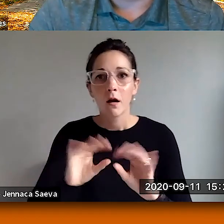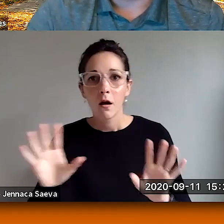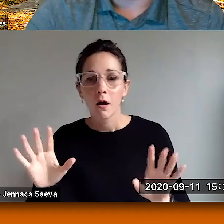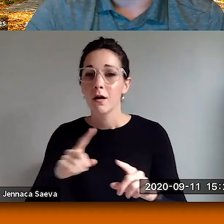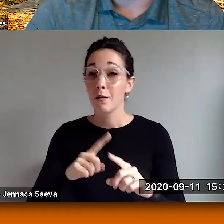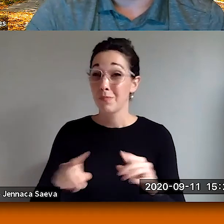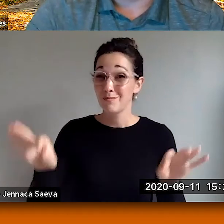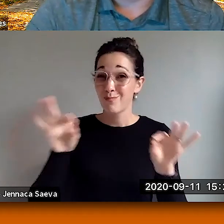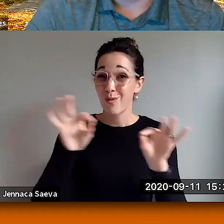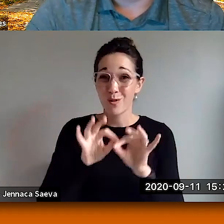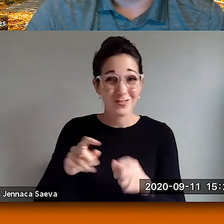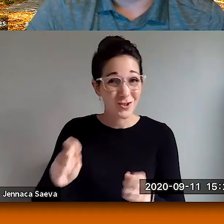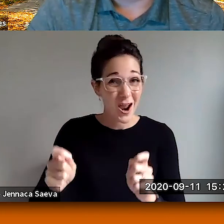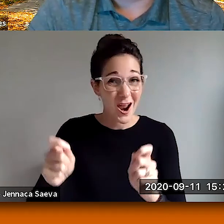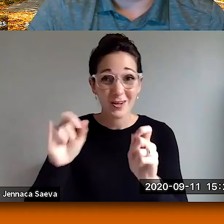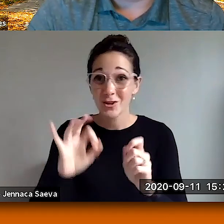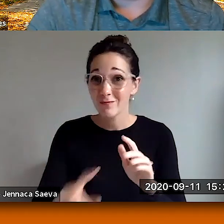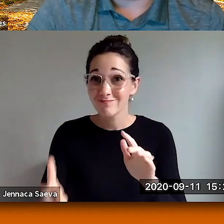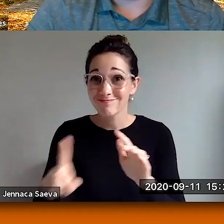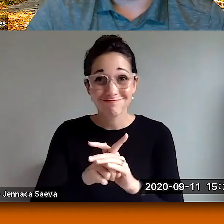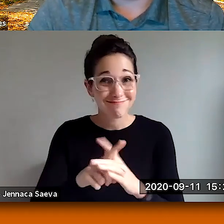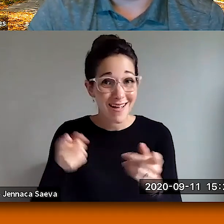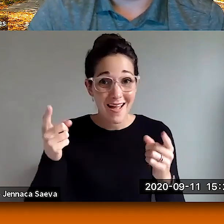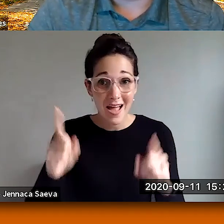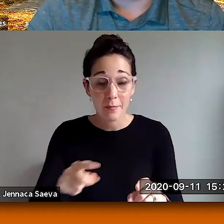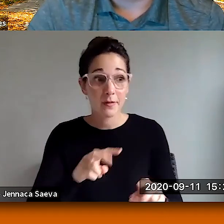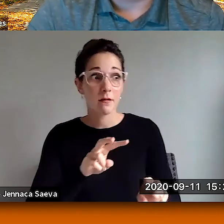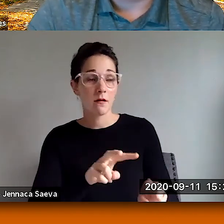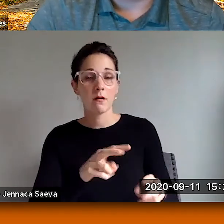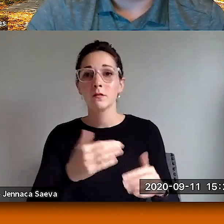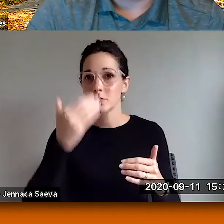and make sure any documents or templates that they need